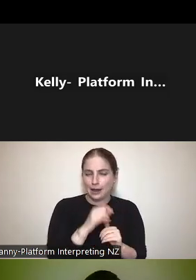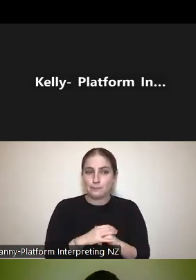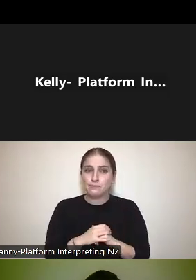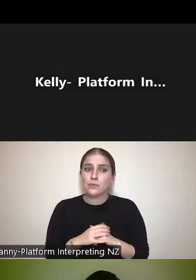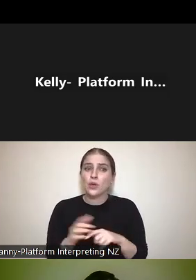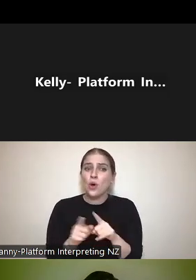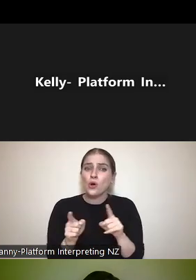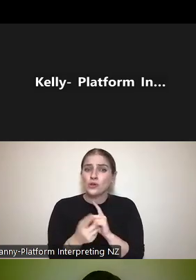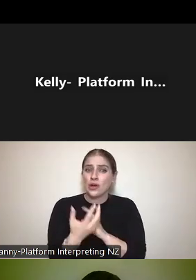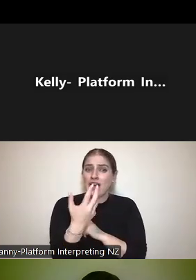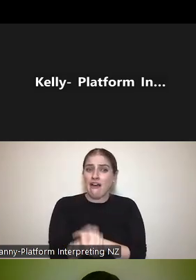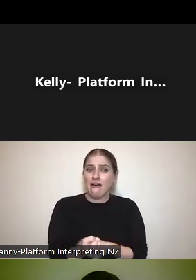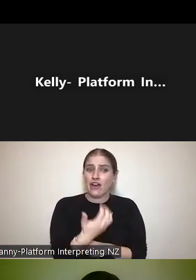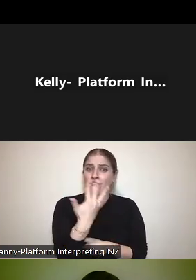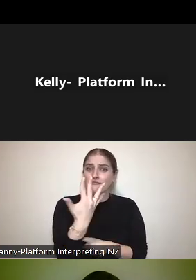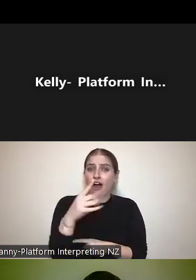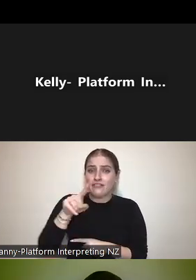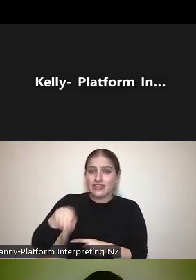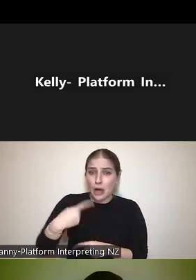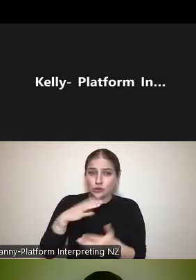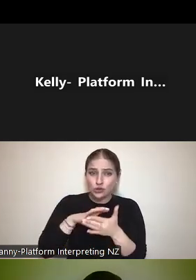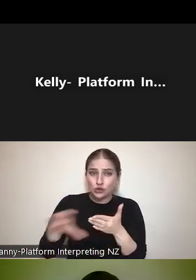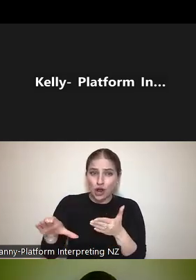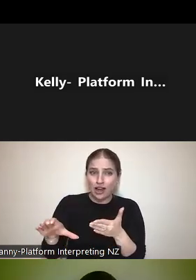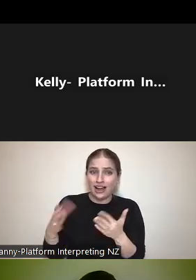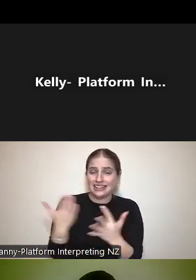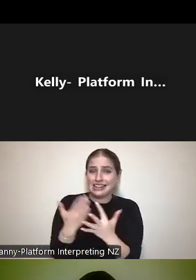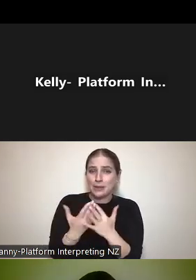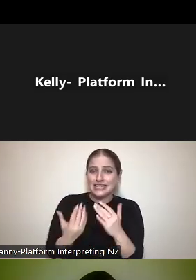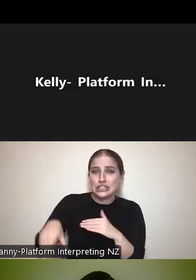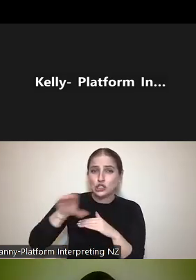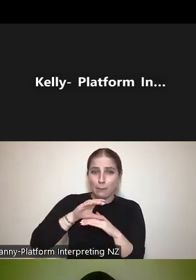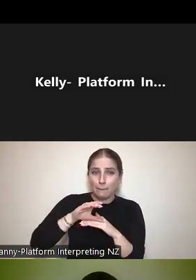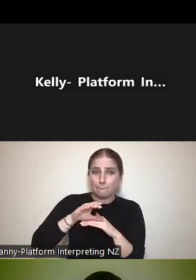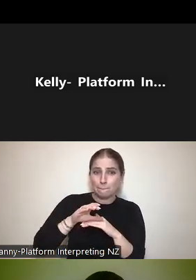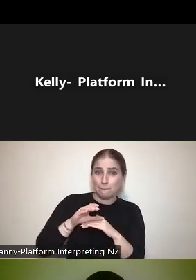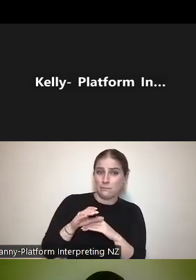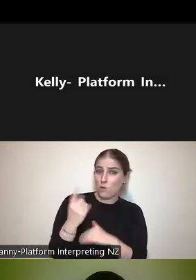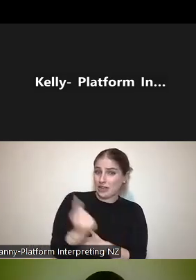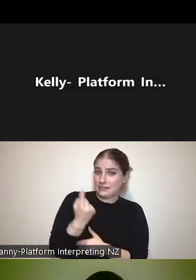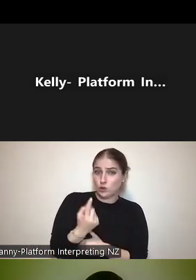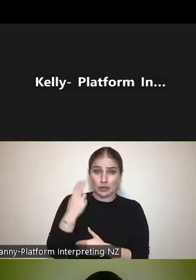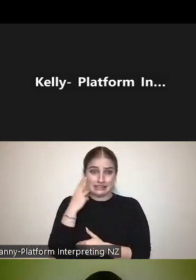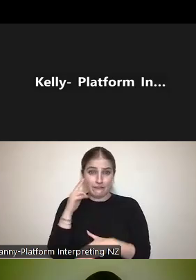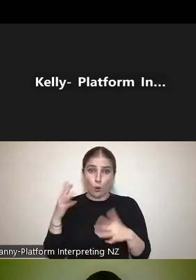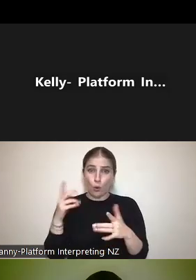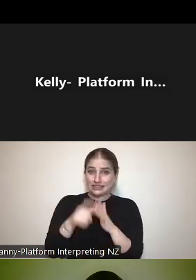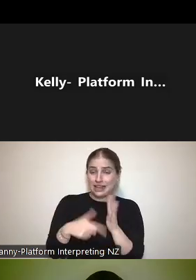to receive funding from Creative New Zealand. So, this is new as of 2024, I believe.